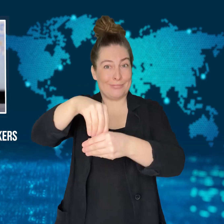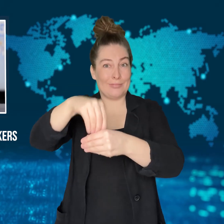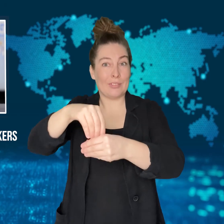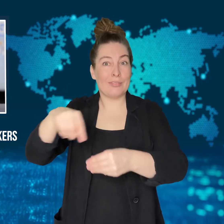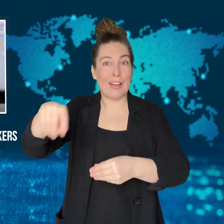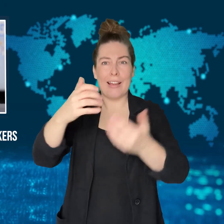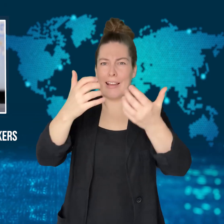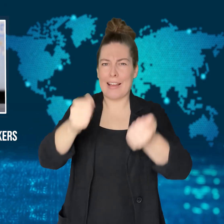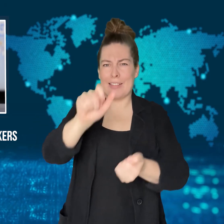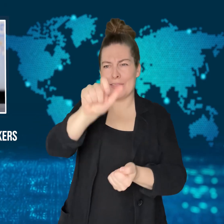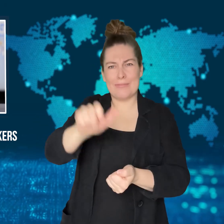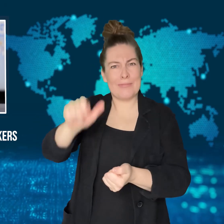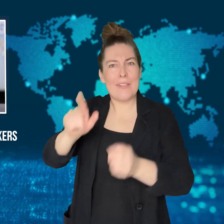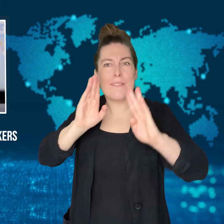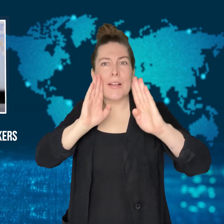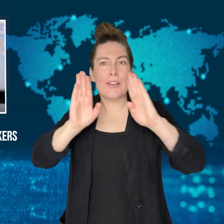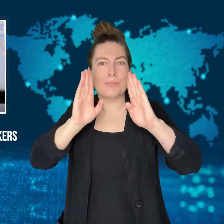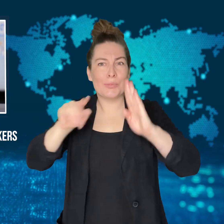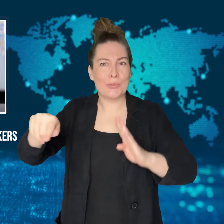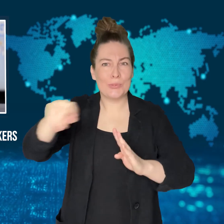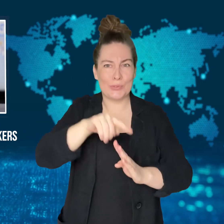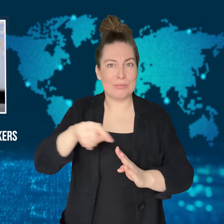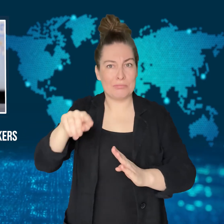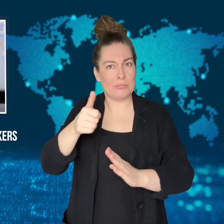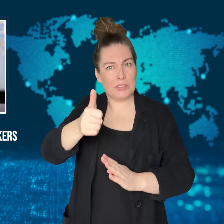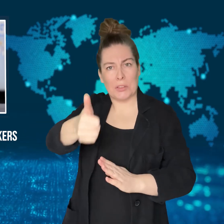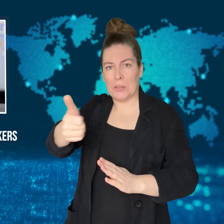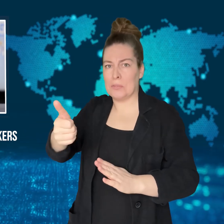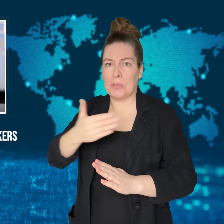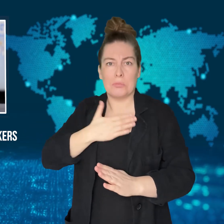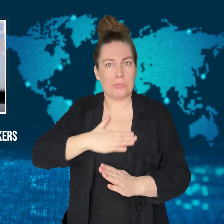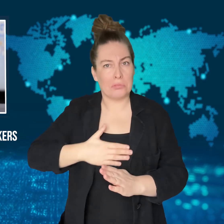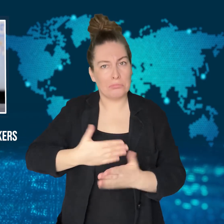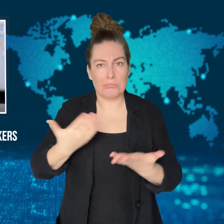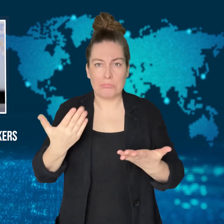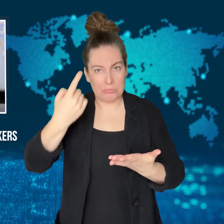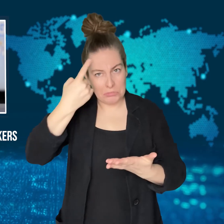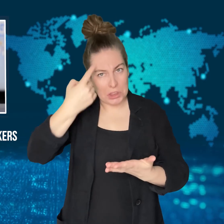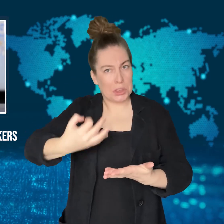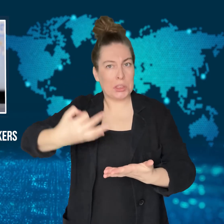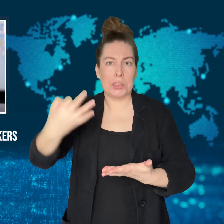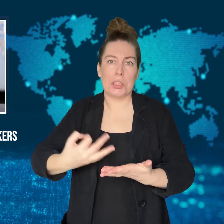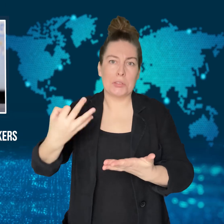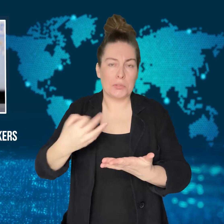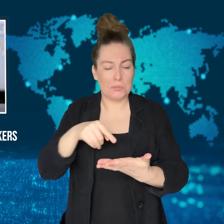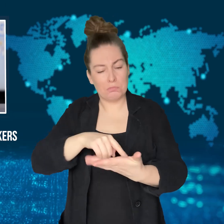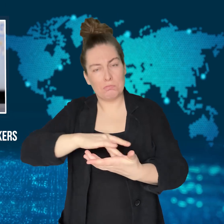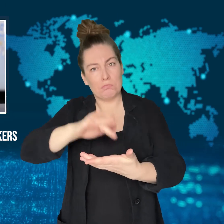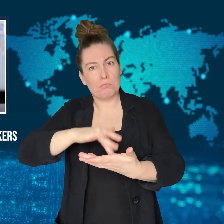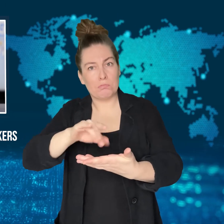The community members themselves will be